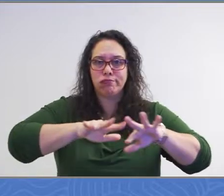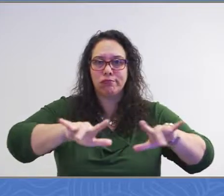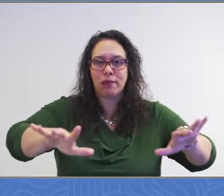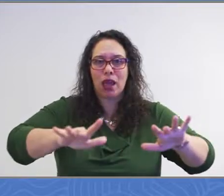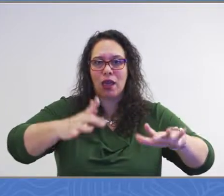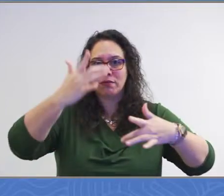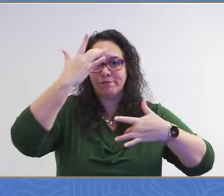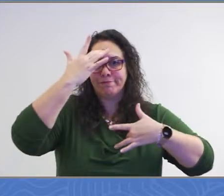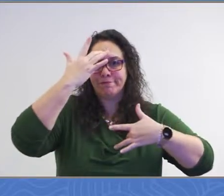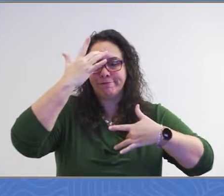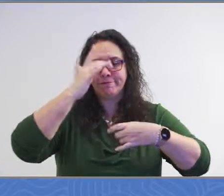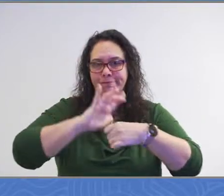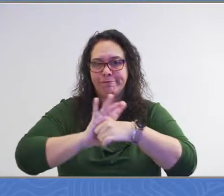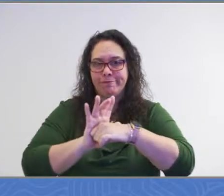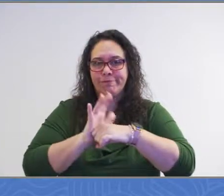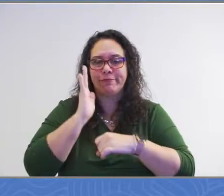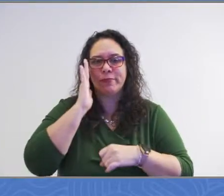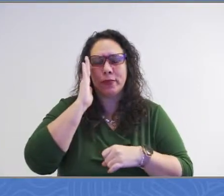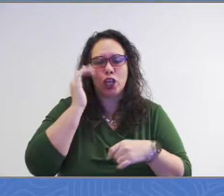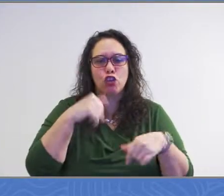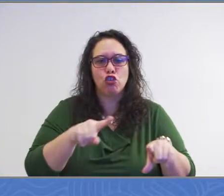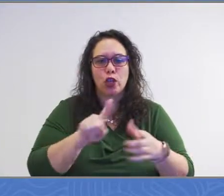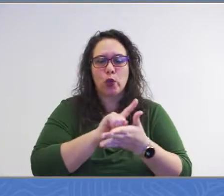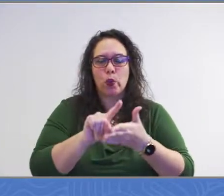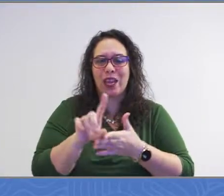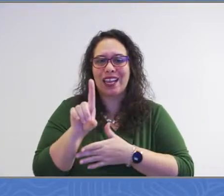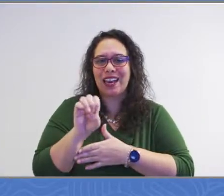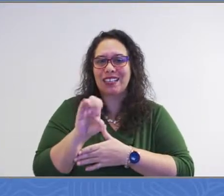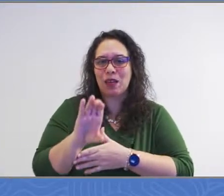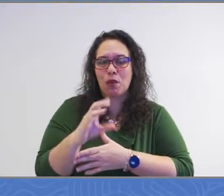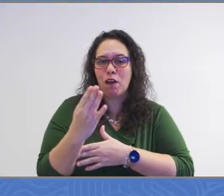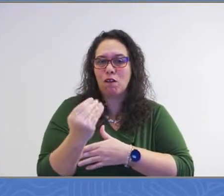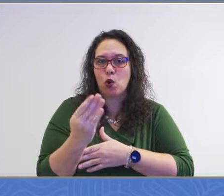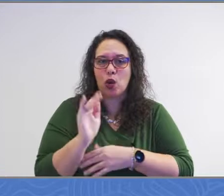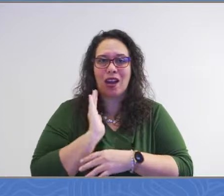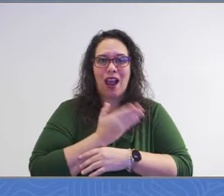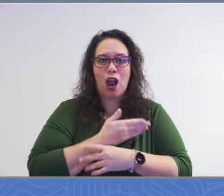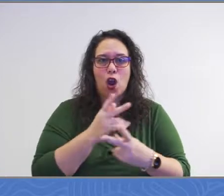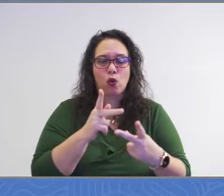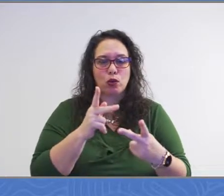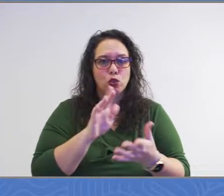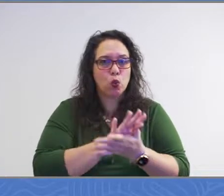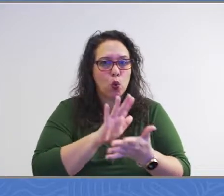During the week of December 14th, our school site was beginning to report positive COVID cases